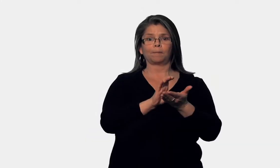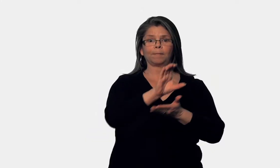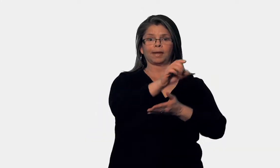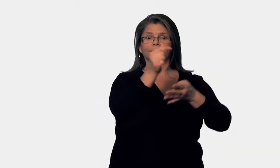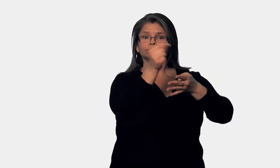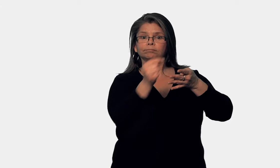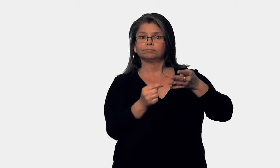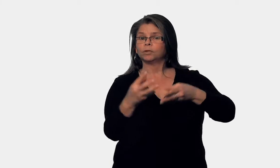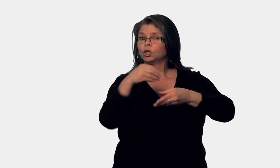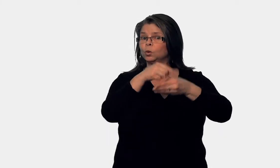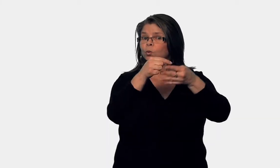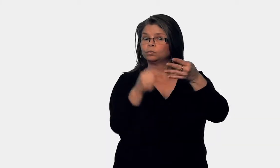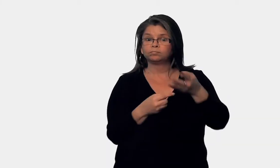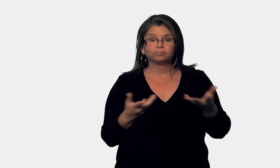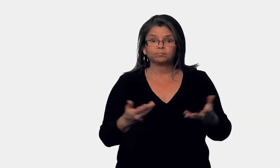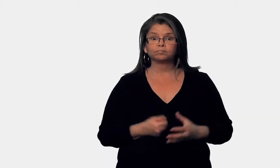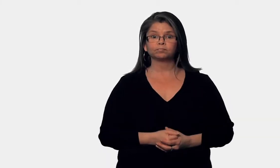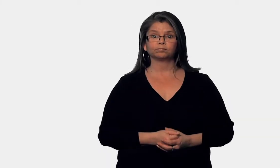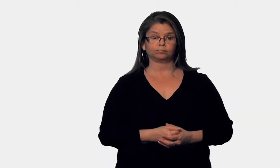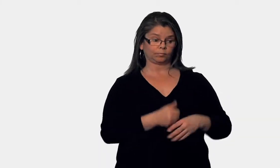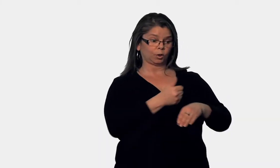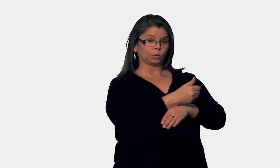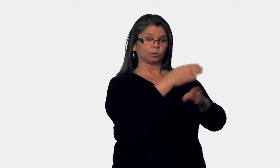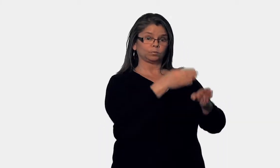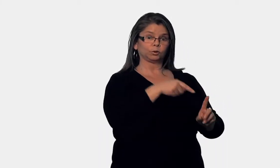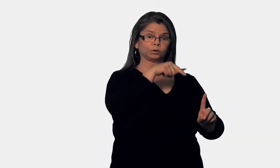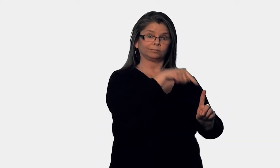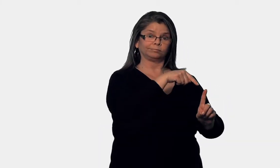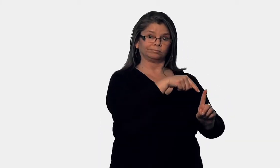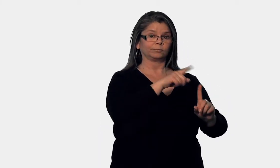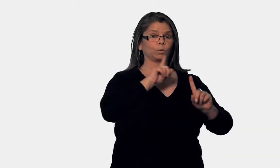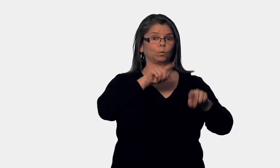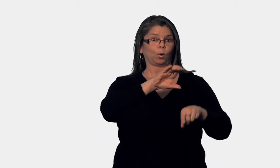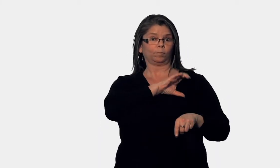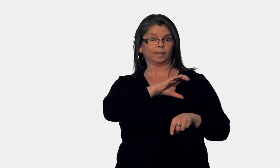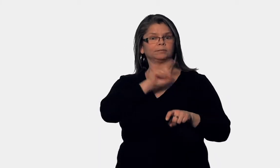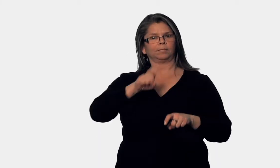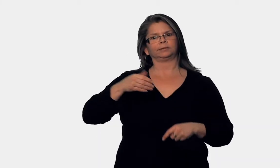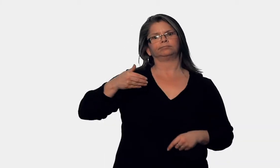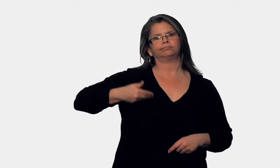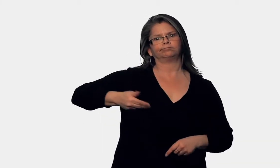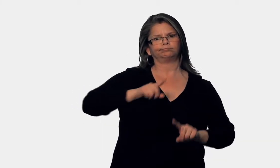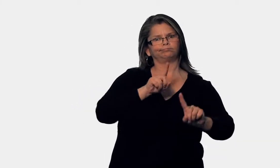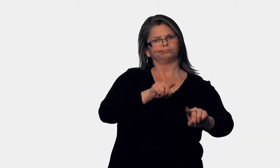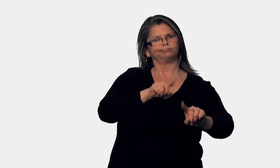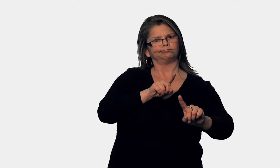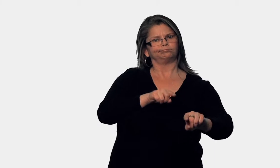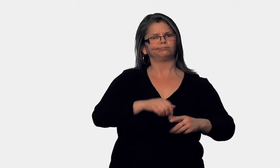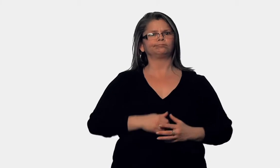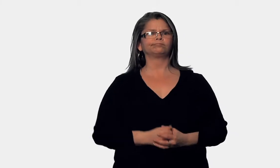Other bail conditions could be: that the accused must report regularly to police,